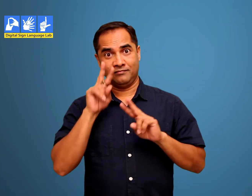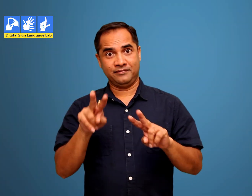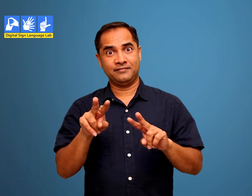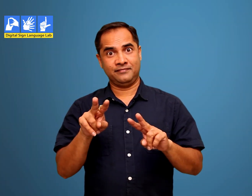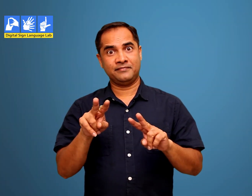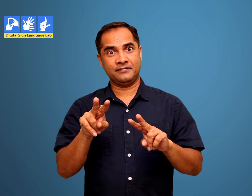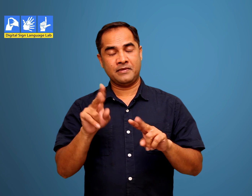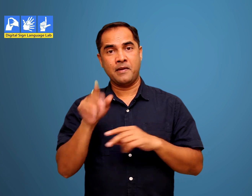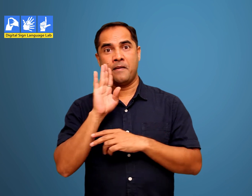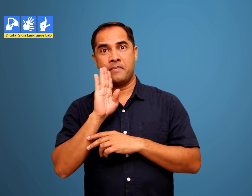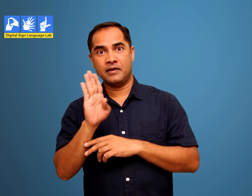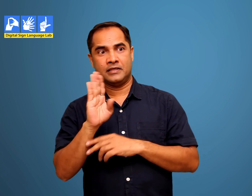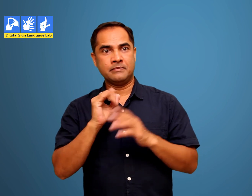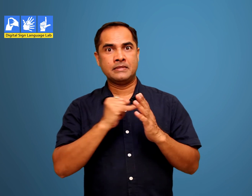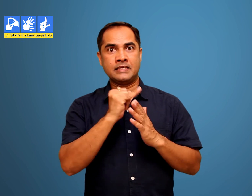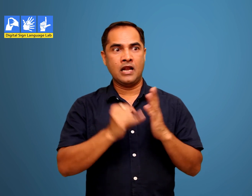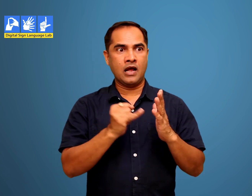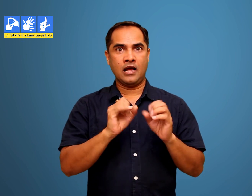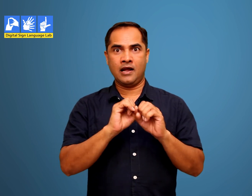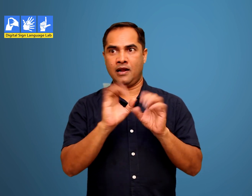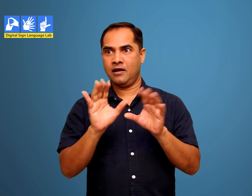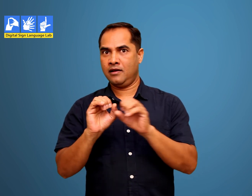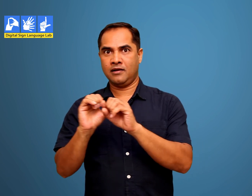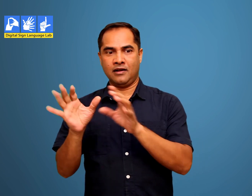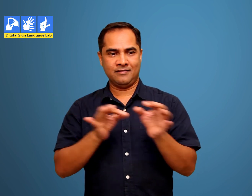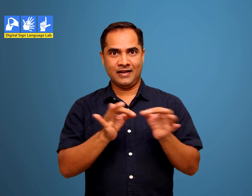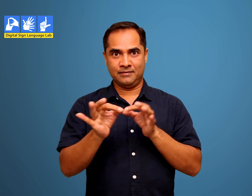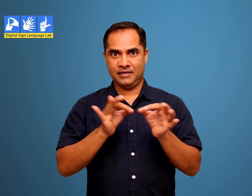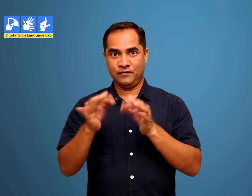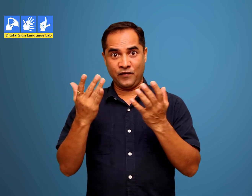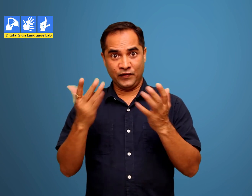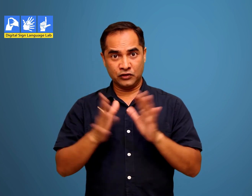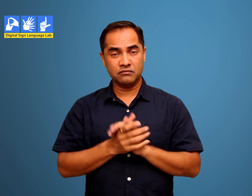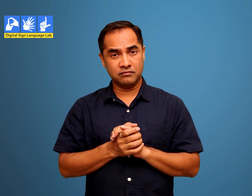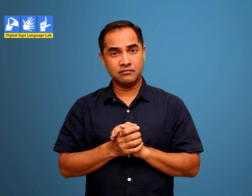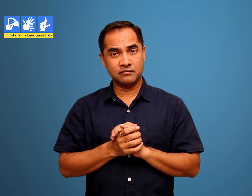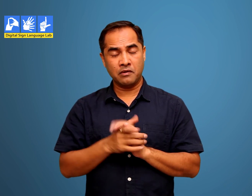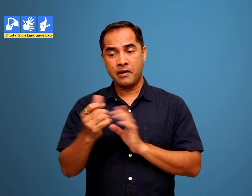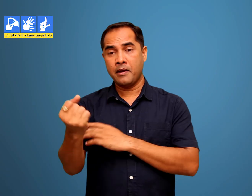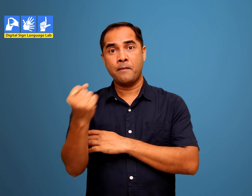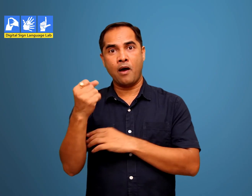learnt about Belgium, Sri Lanka and different ways of power sharing. It's a